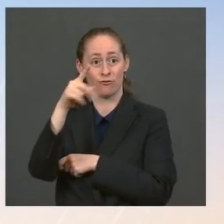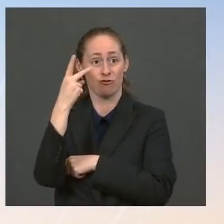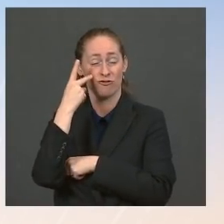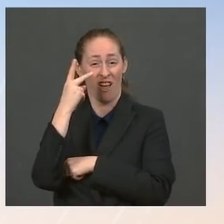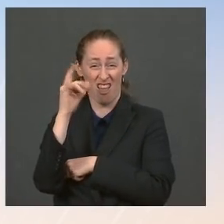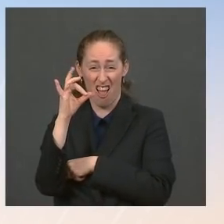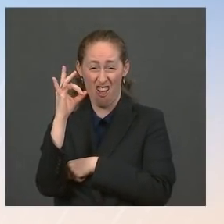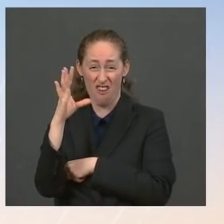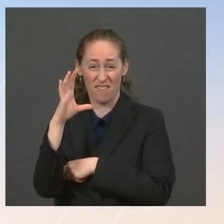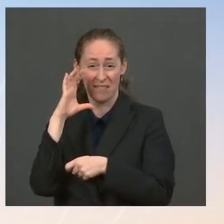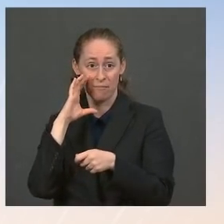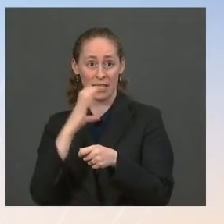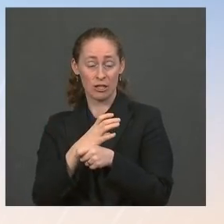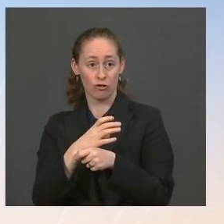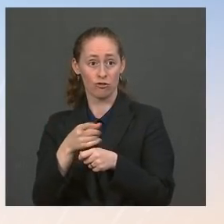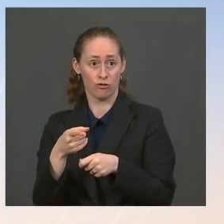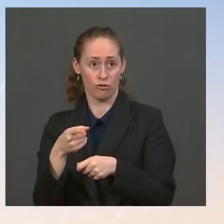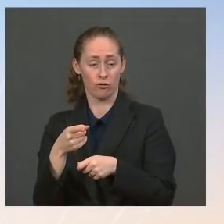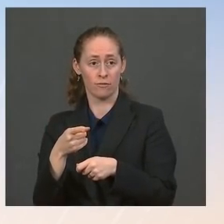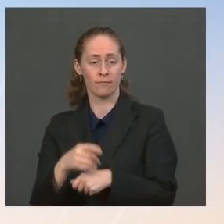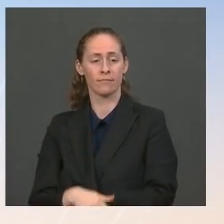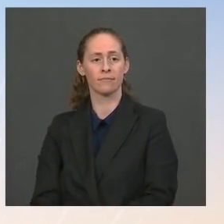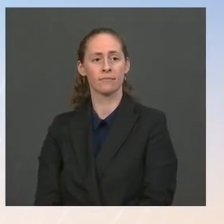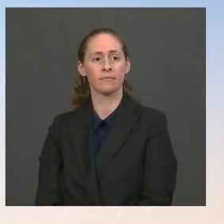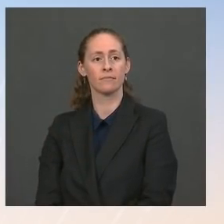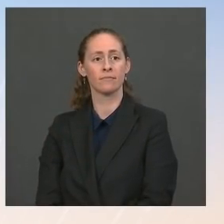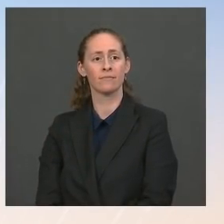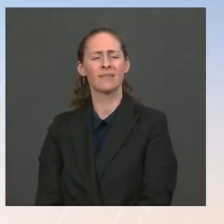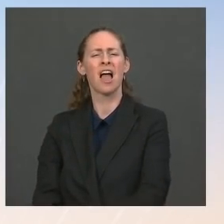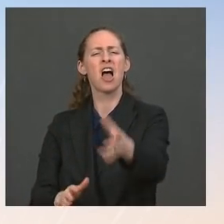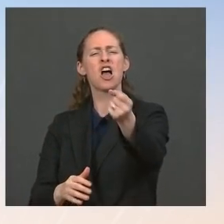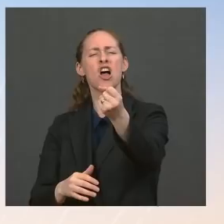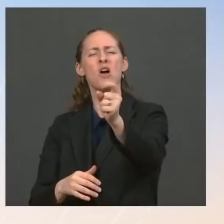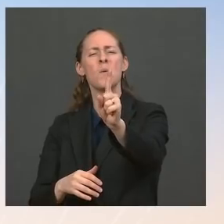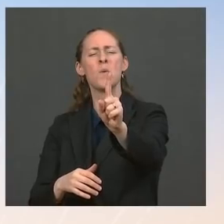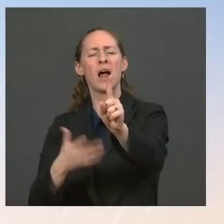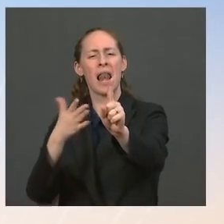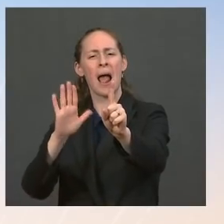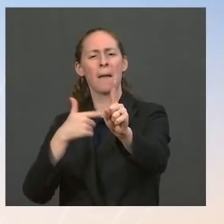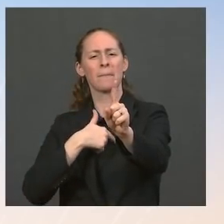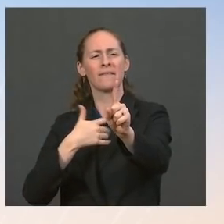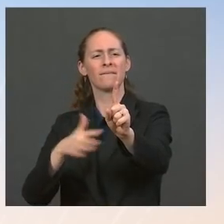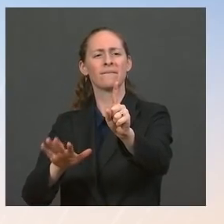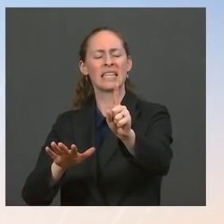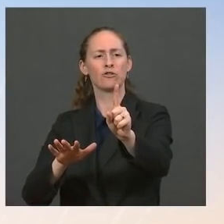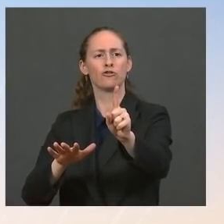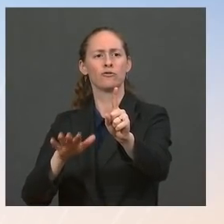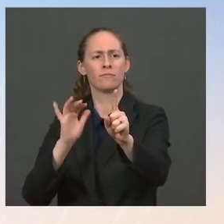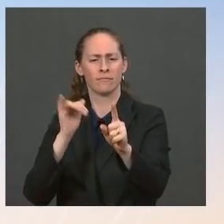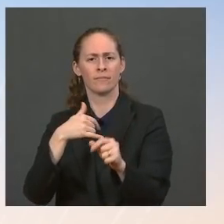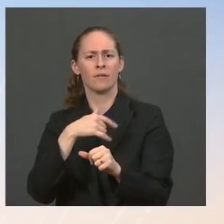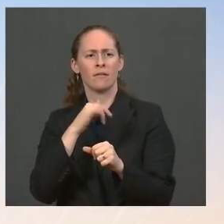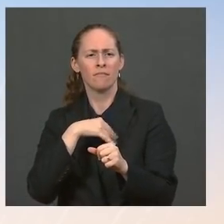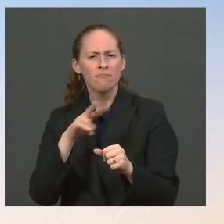raised serious questions about what it -- let me finish -- about what occurred and of -- as I stated quite clearly,